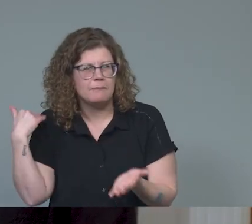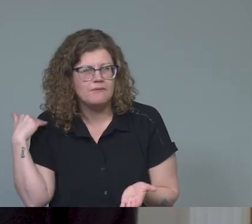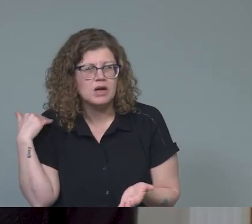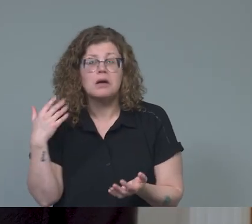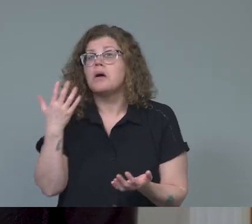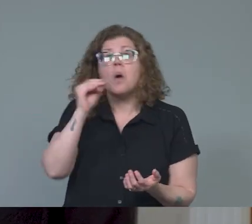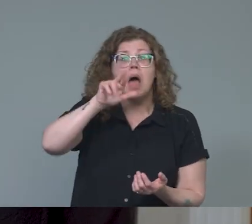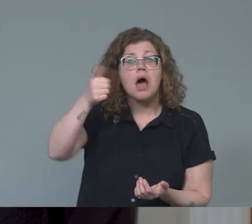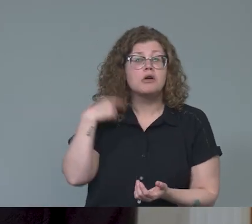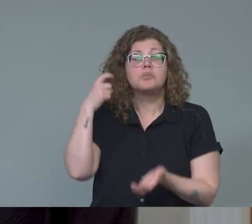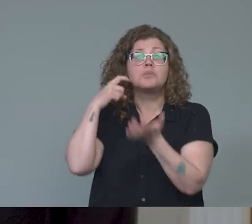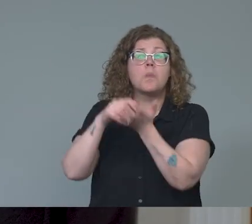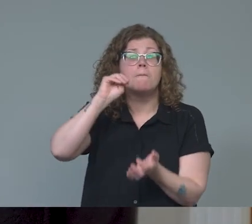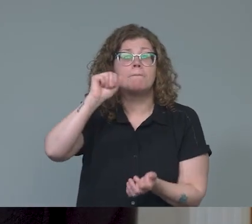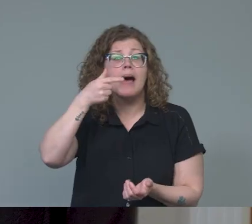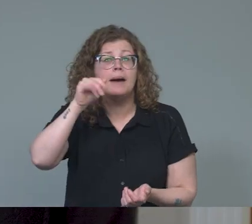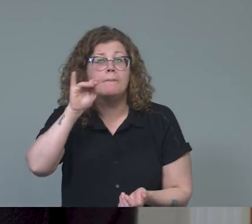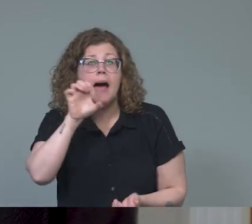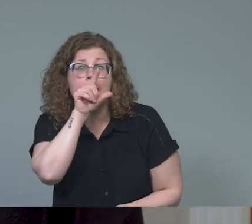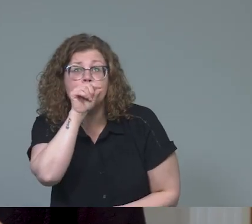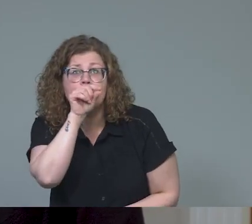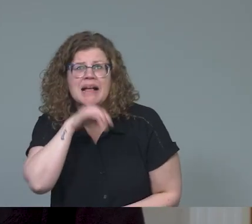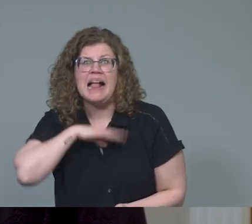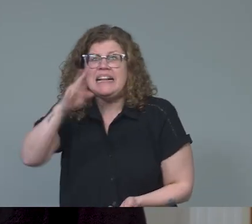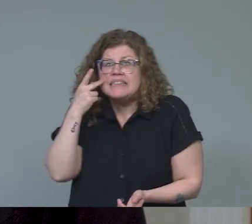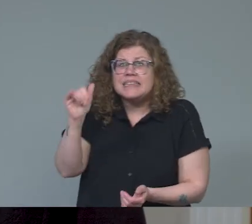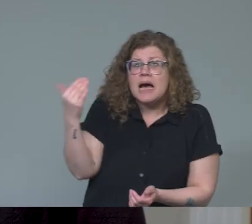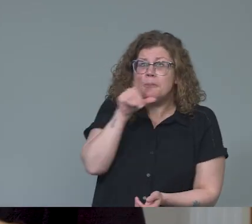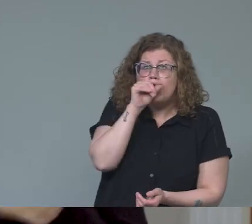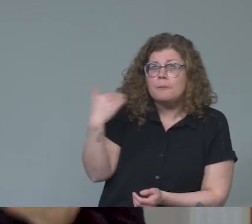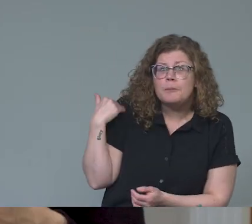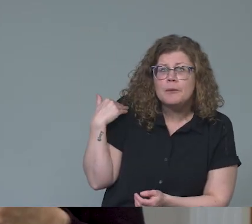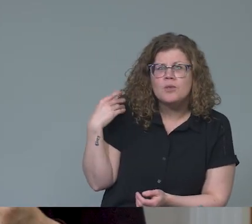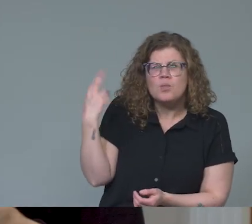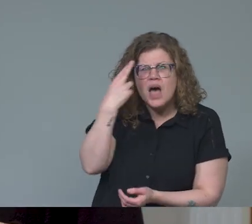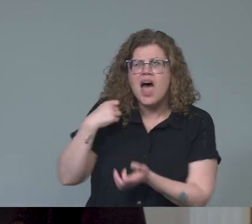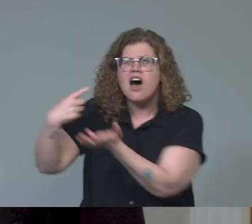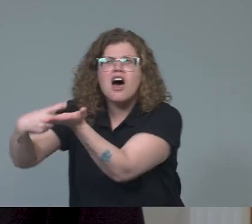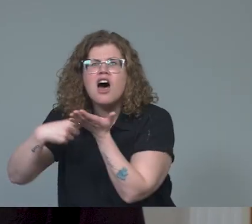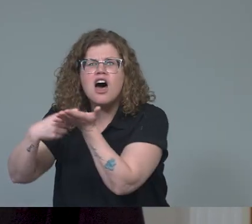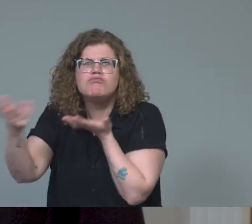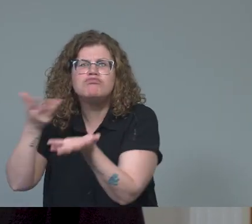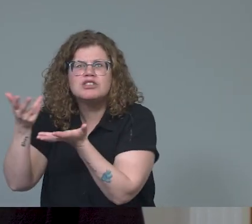or this type of bird or this person or and then you realize that that engagement with the outside world is,